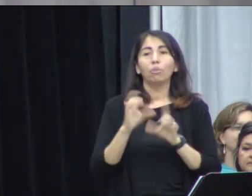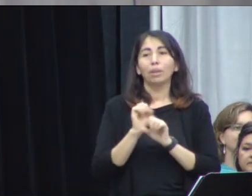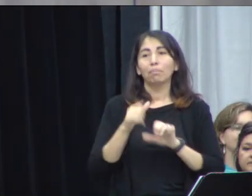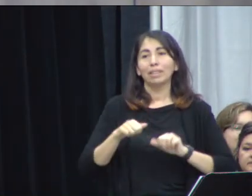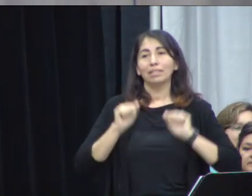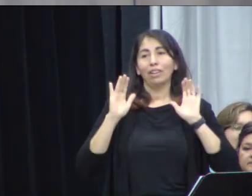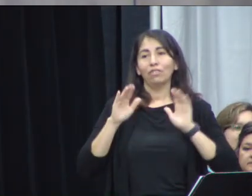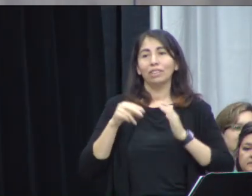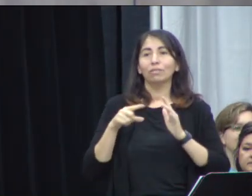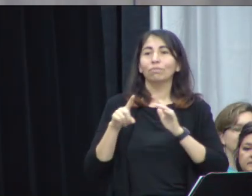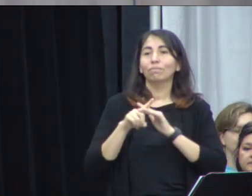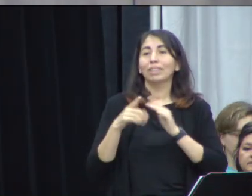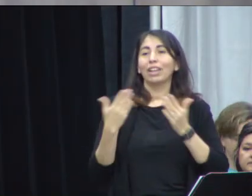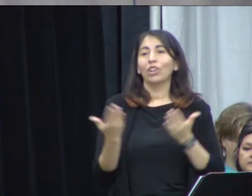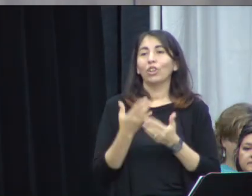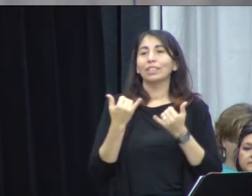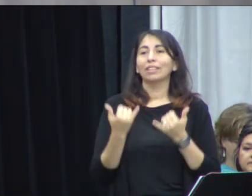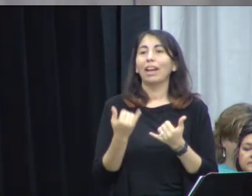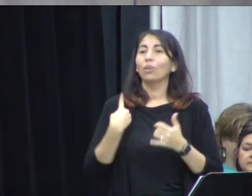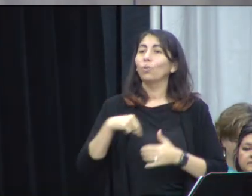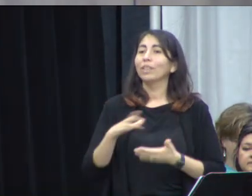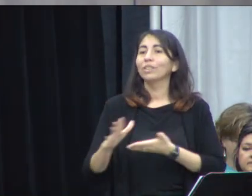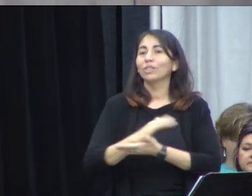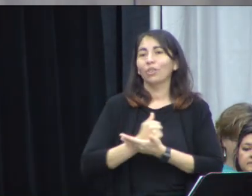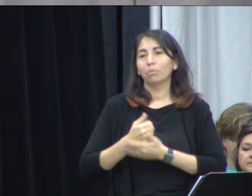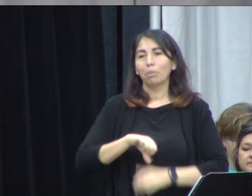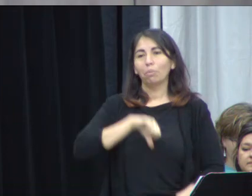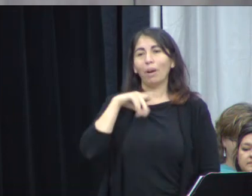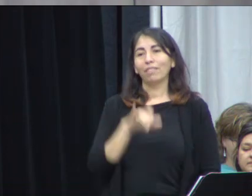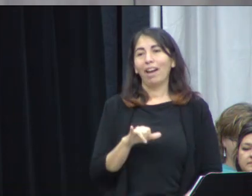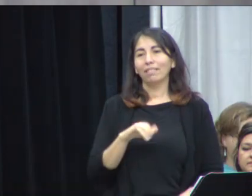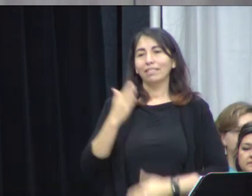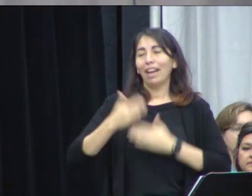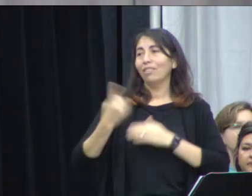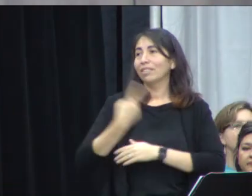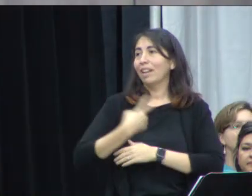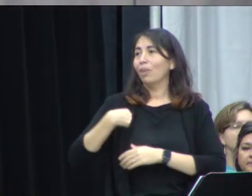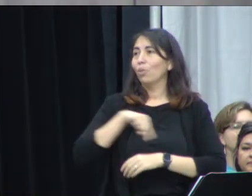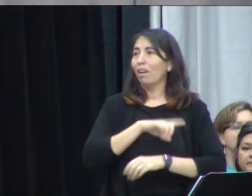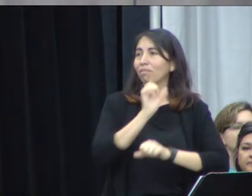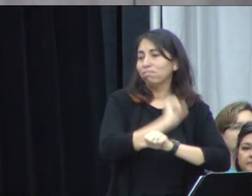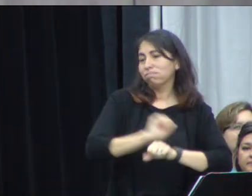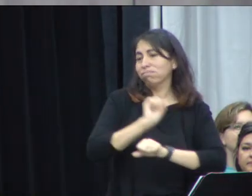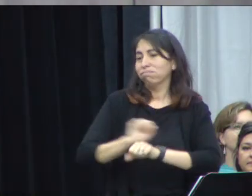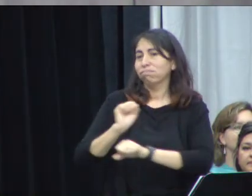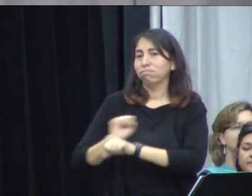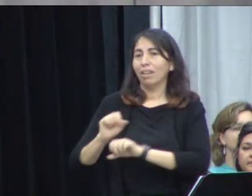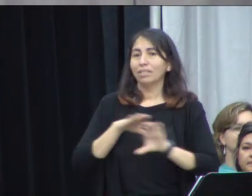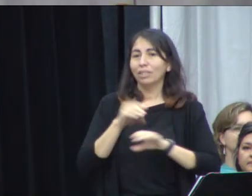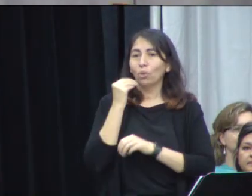and we deserve to be proud of that. At the end of the day, we all put in the hard work, we did our homework, we showed up to class,